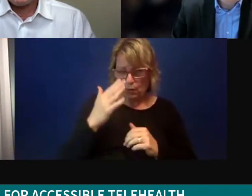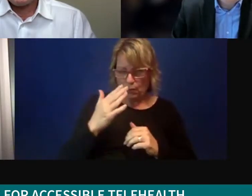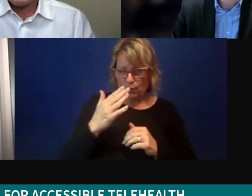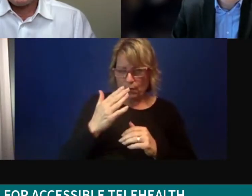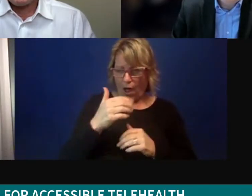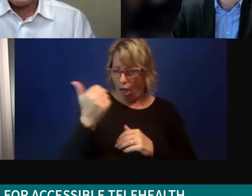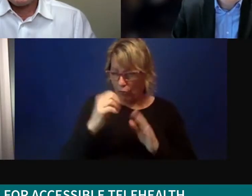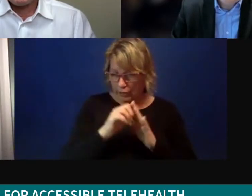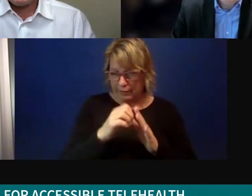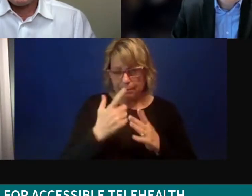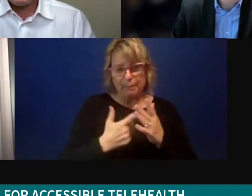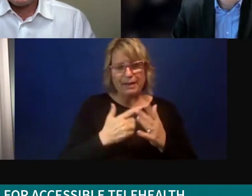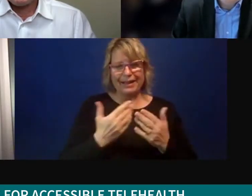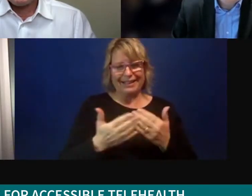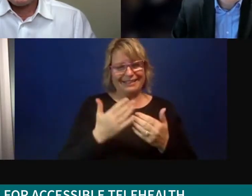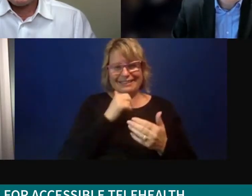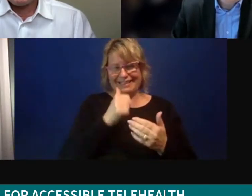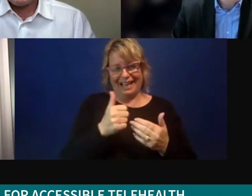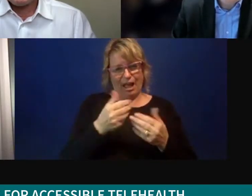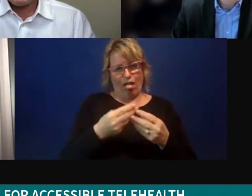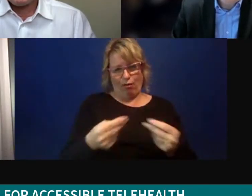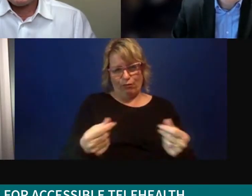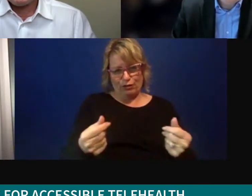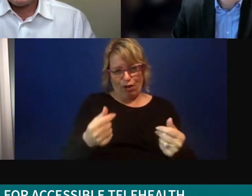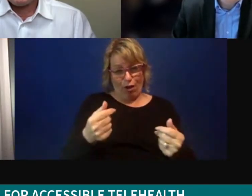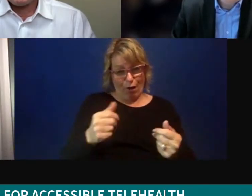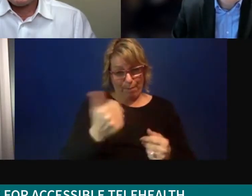I'm curious about examples that you might have come across,